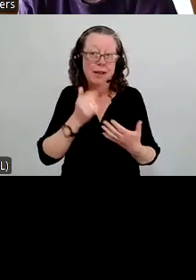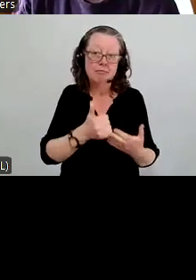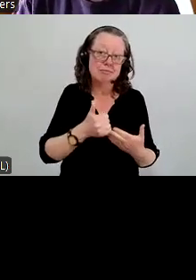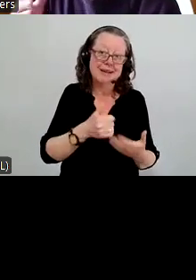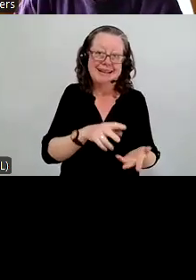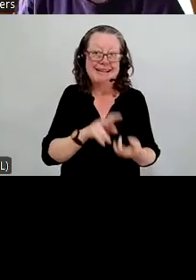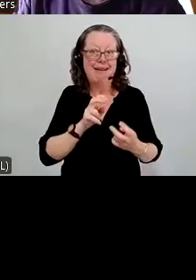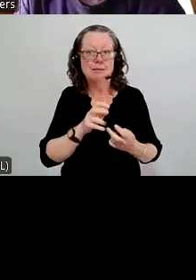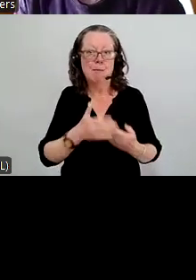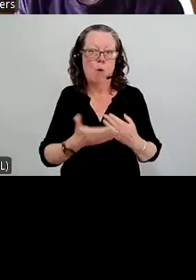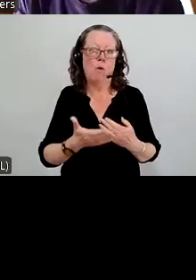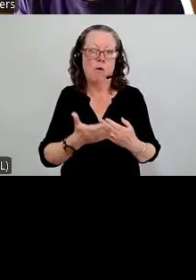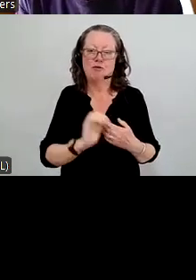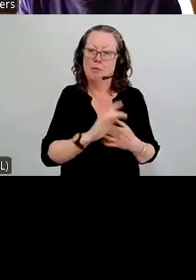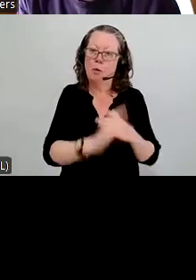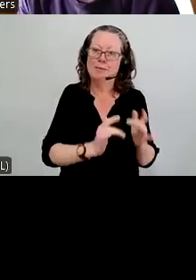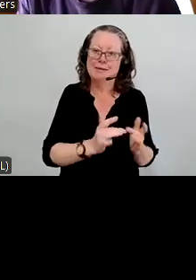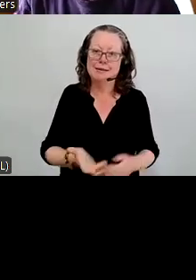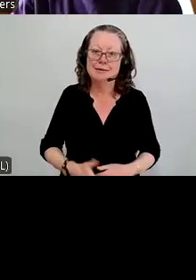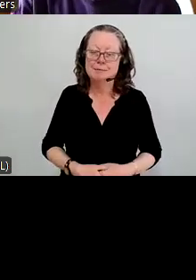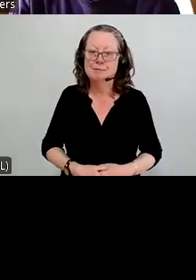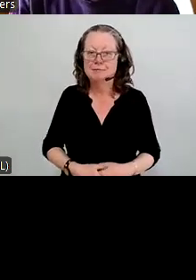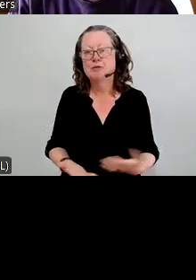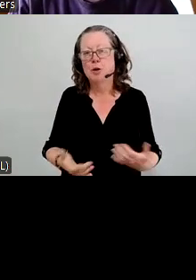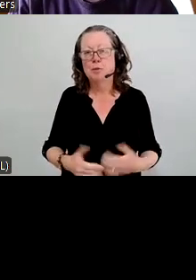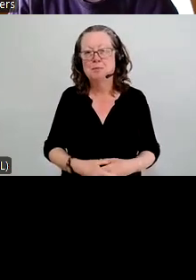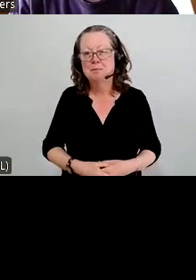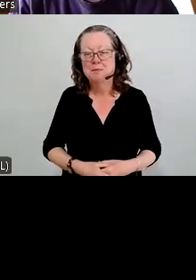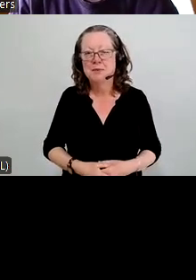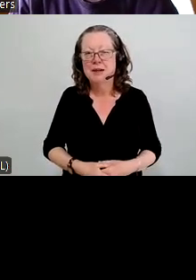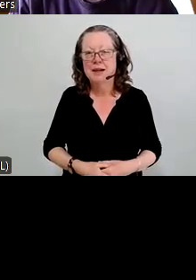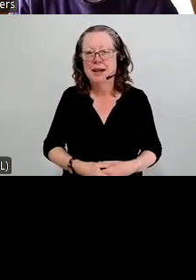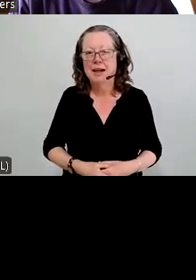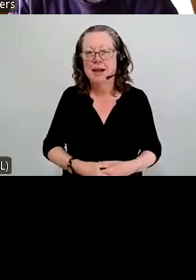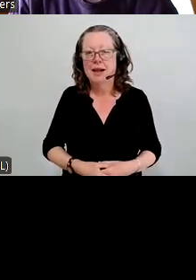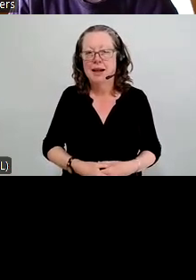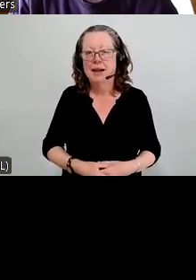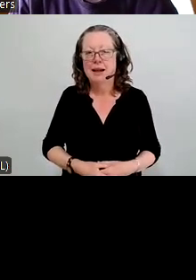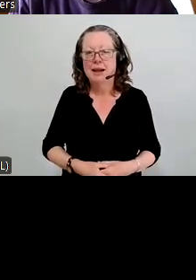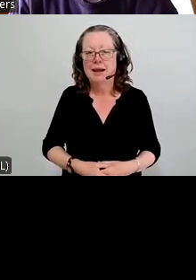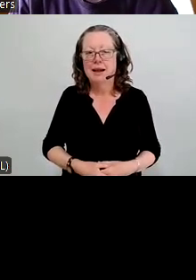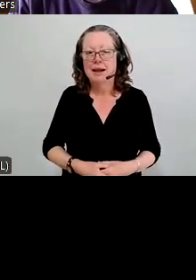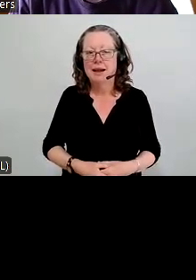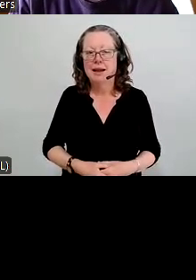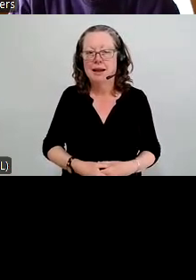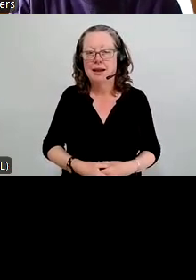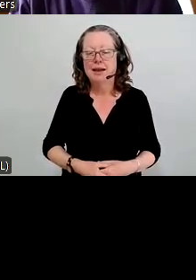We can close that now, Adam. That's something that we see, is that if you're aware